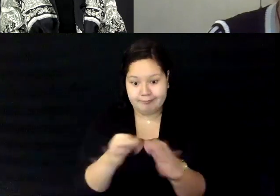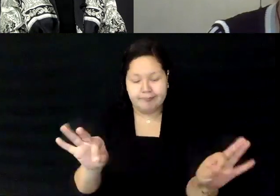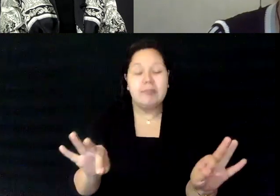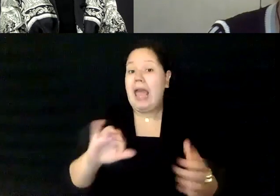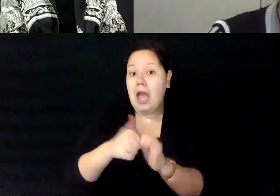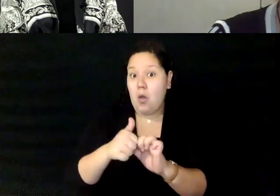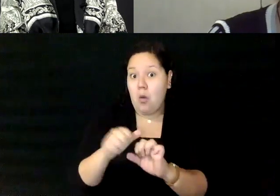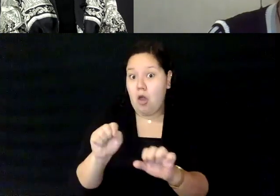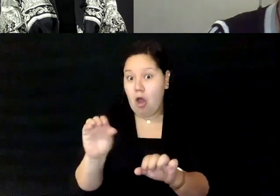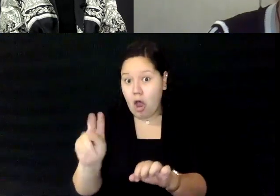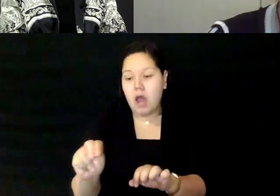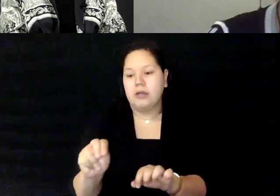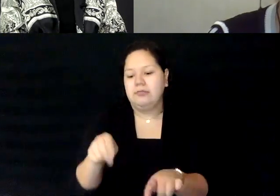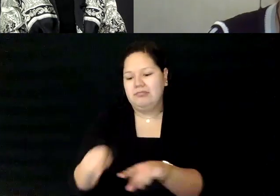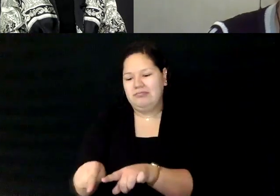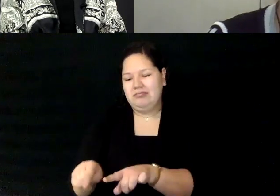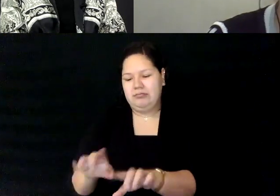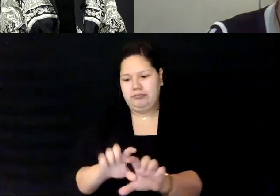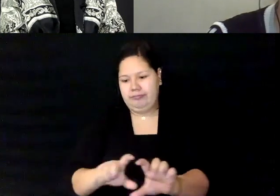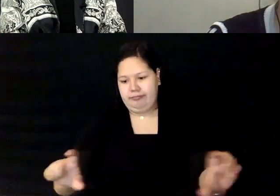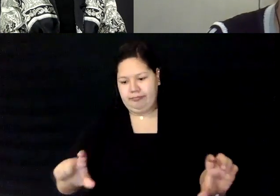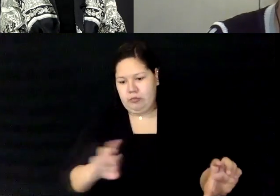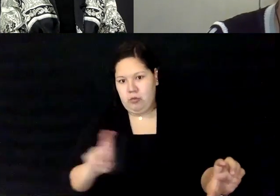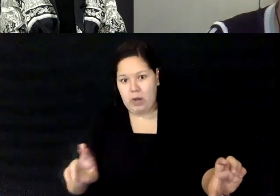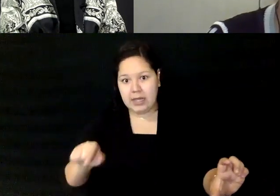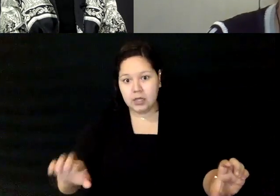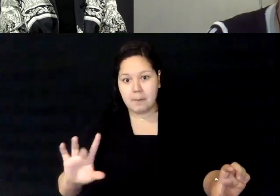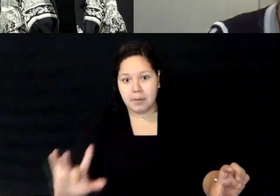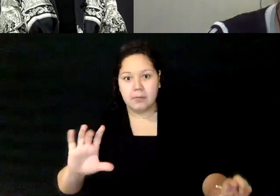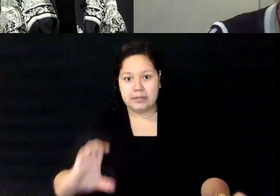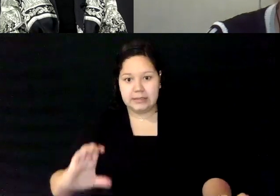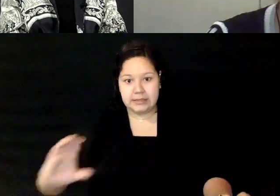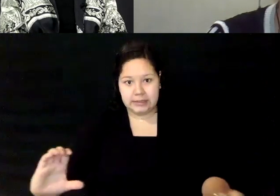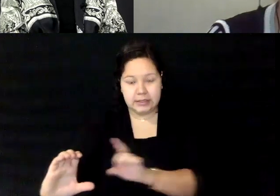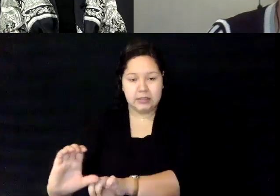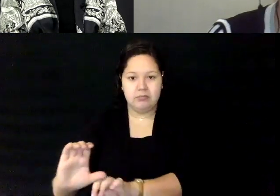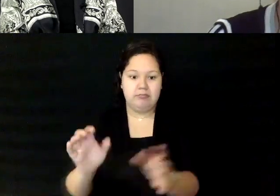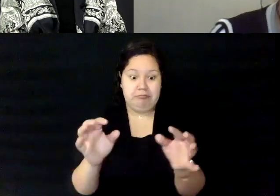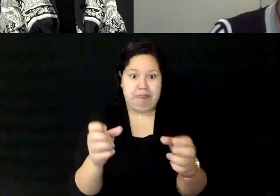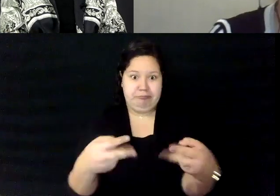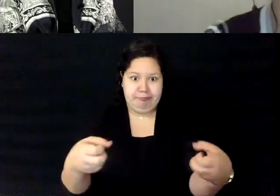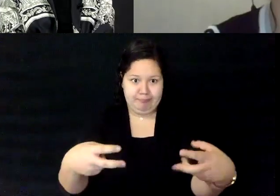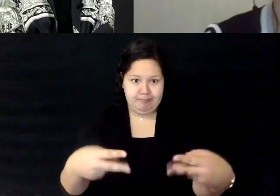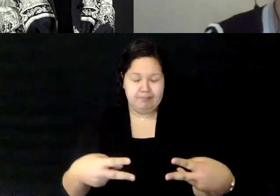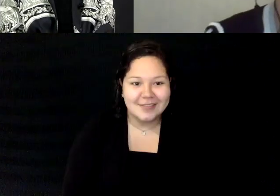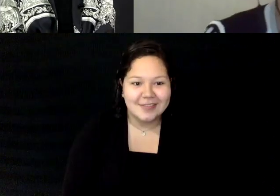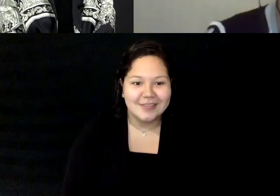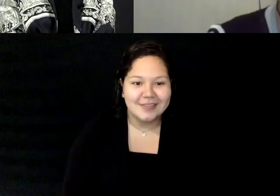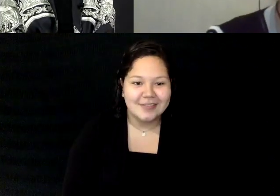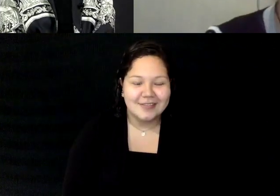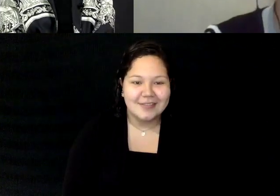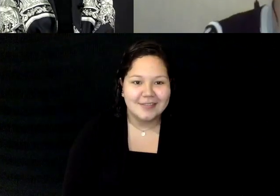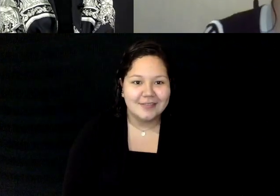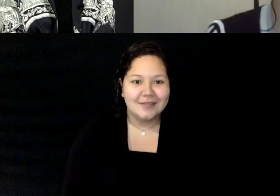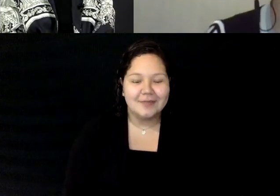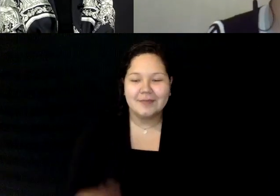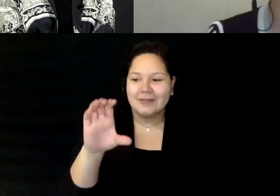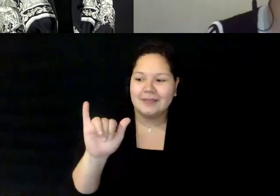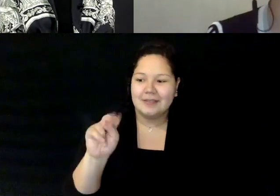be enabled by pressing the CC button in the top, in the bottom right hand corner of your screen. Cinevolution Media Arts Society